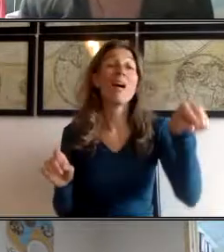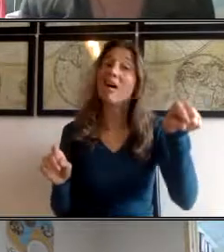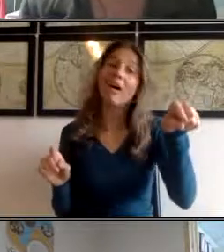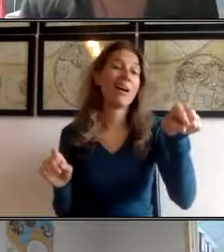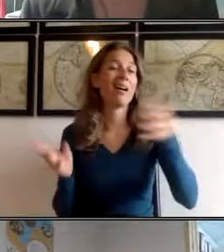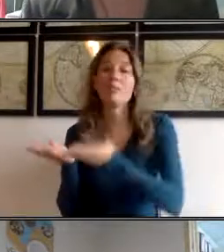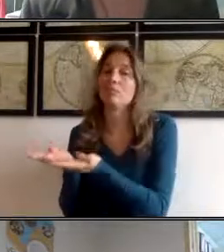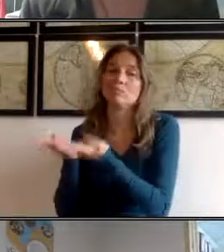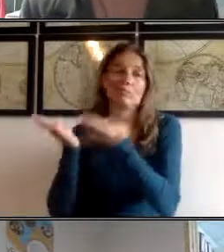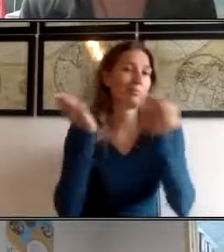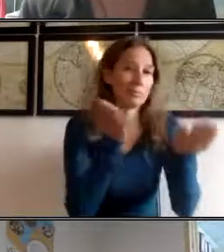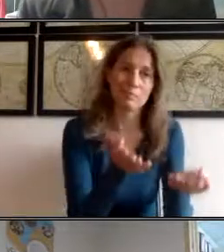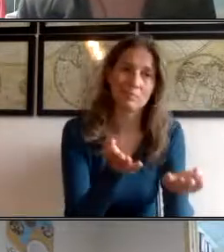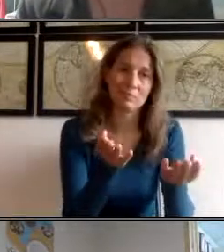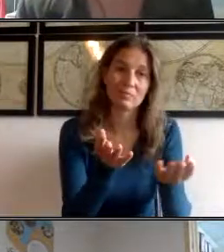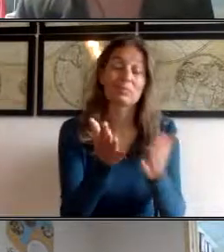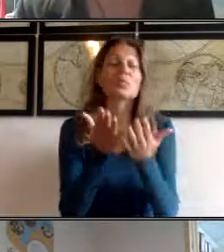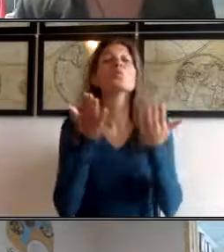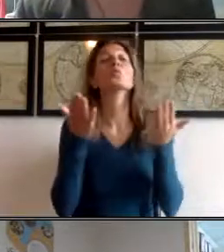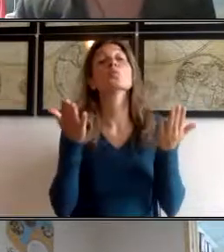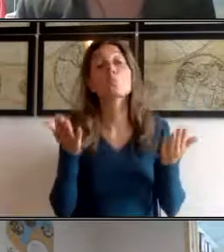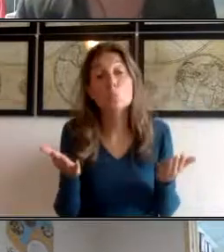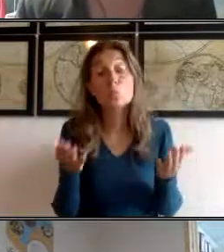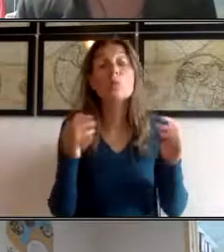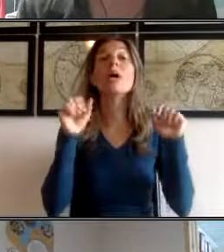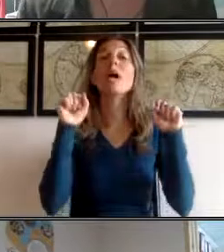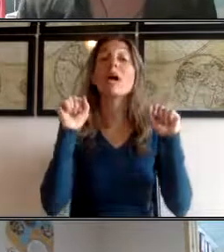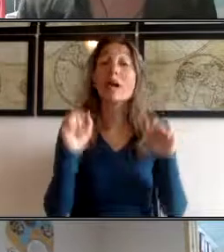It could be a good strategy they are available